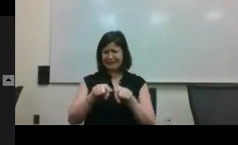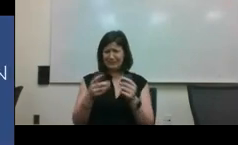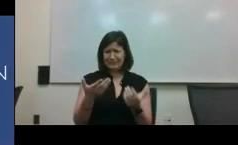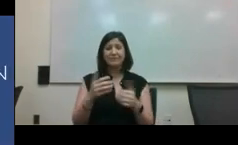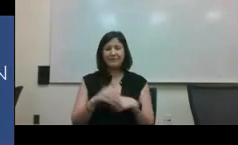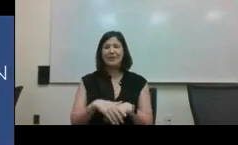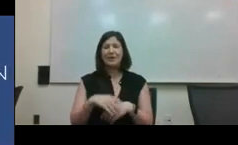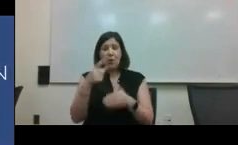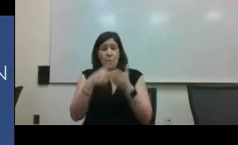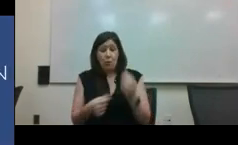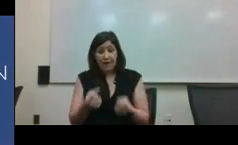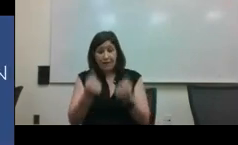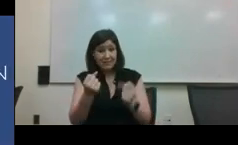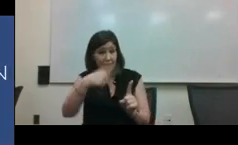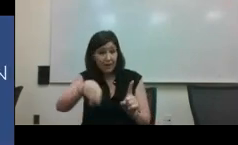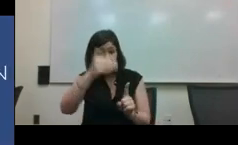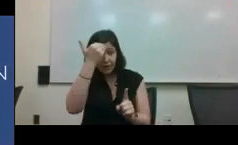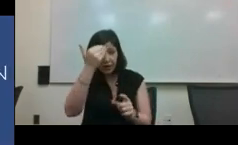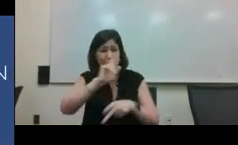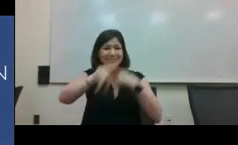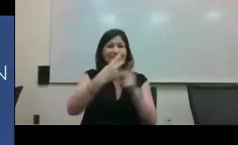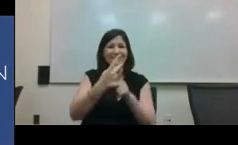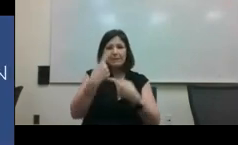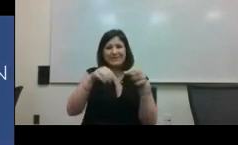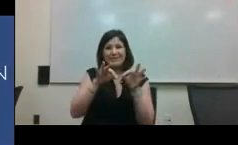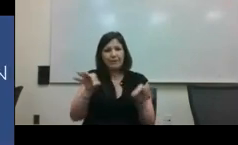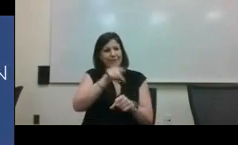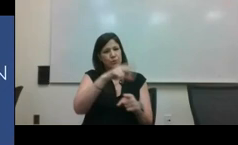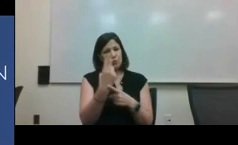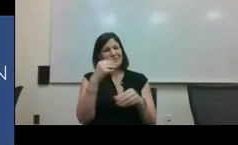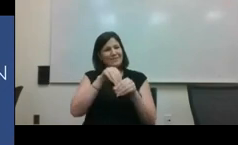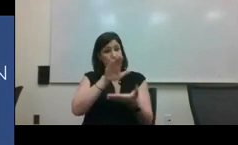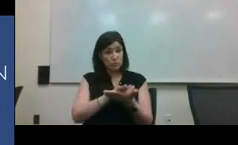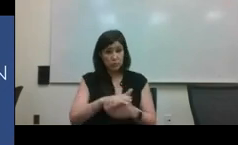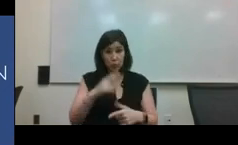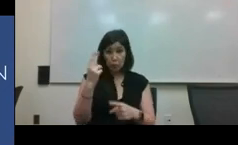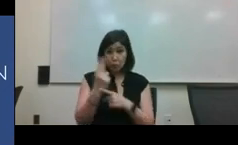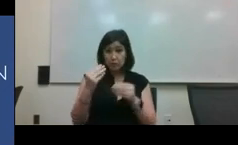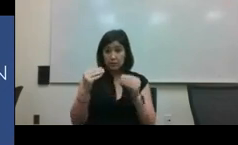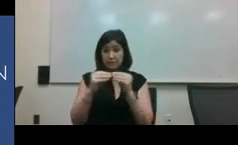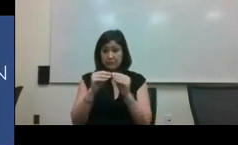What sign language they know and what types of sign languages they're using in schools. Are they using modern vernacular sign language?